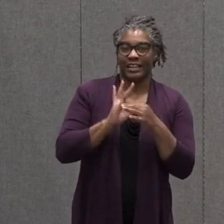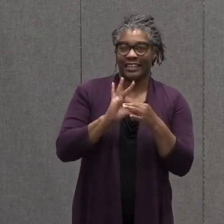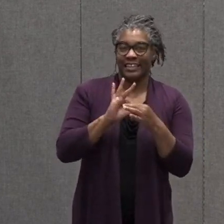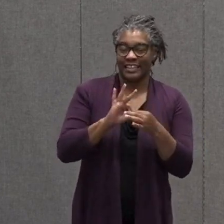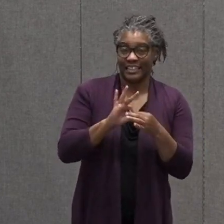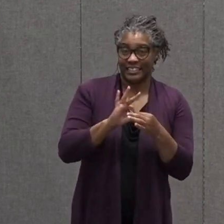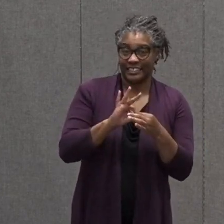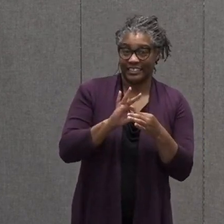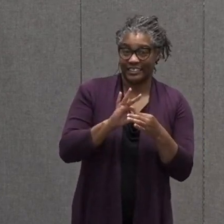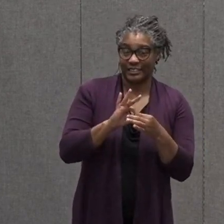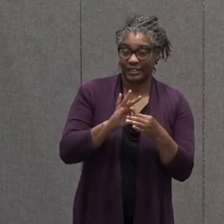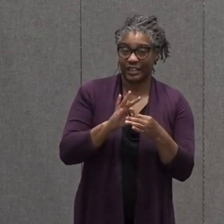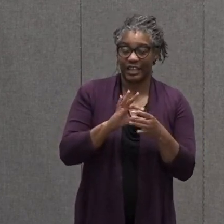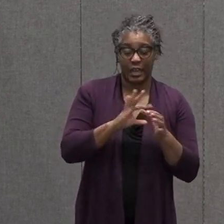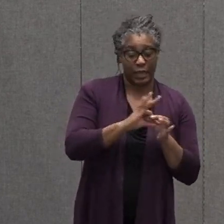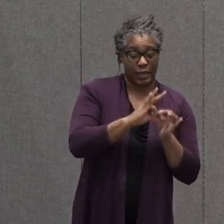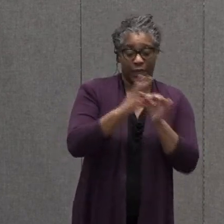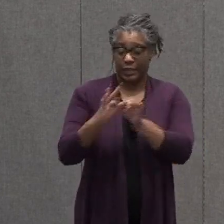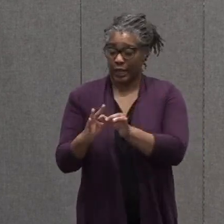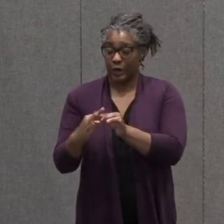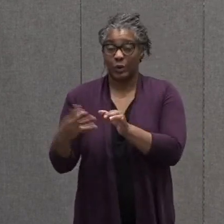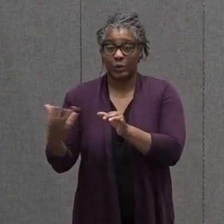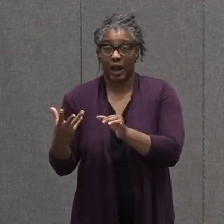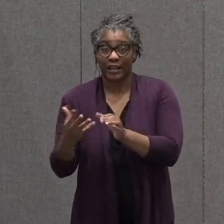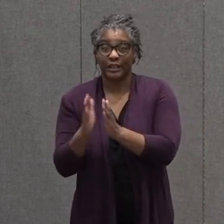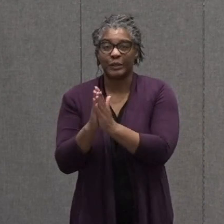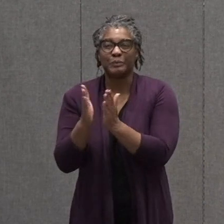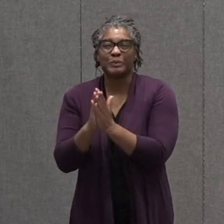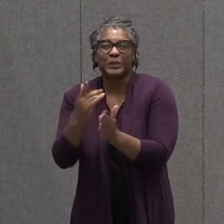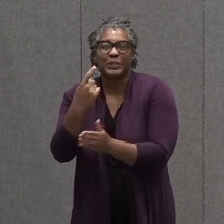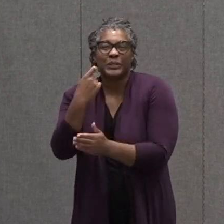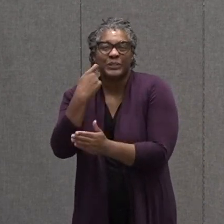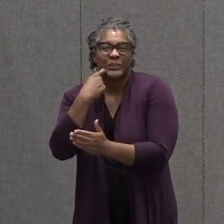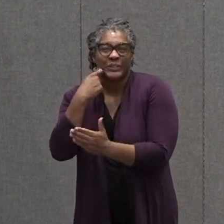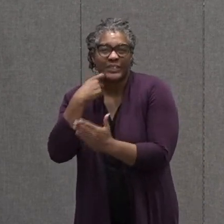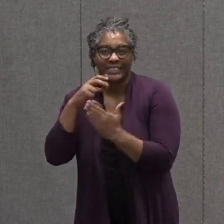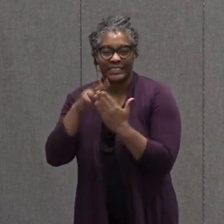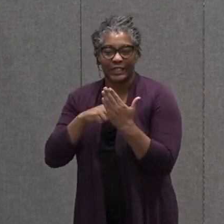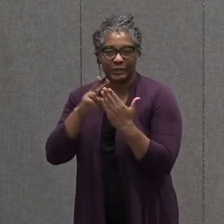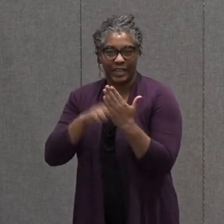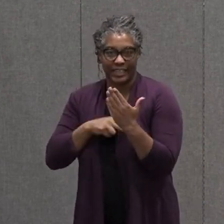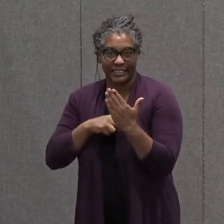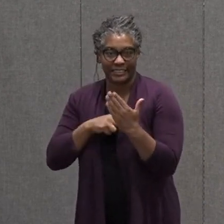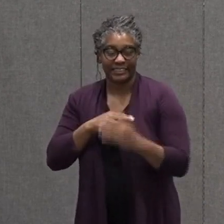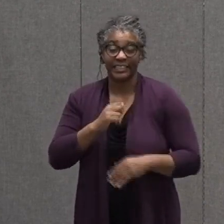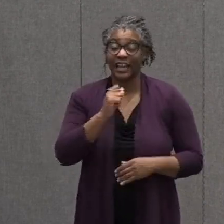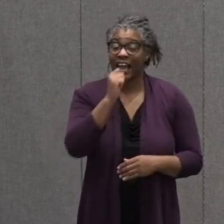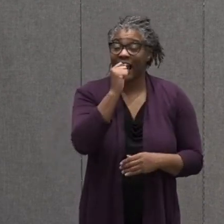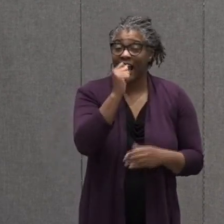that Miss Q just read aloud to you. That book was Peanut Butter & Cupcake.